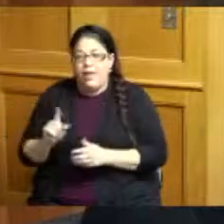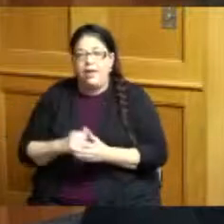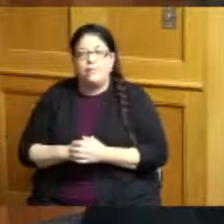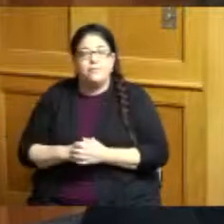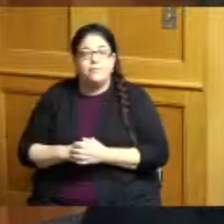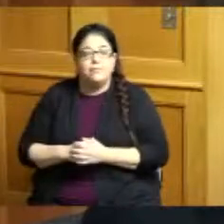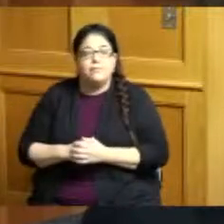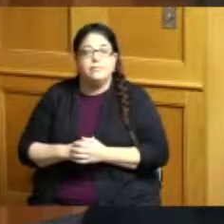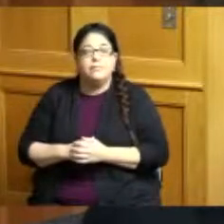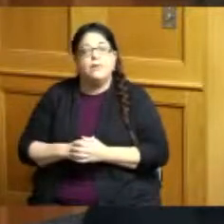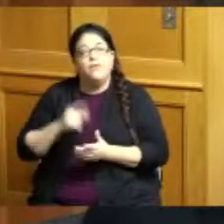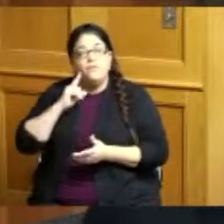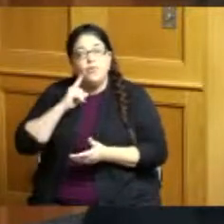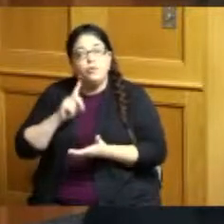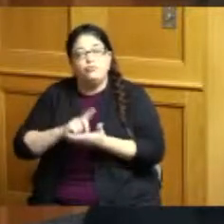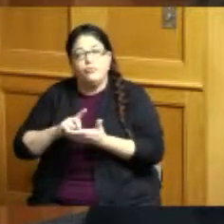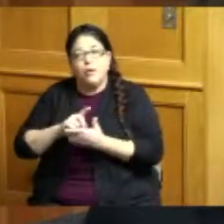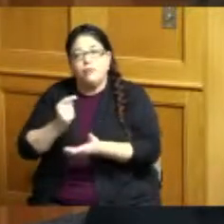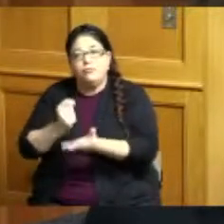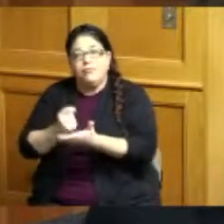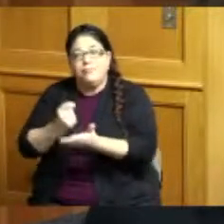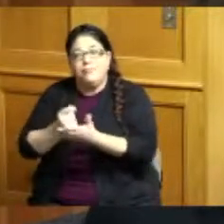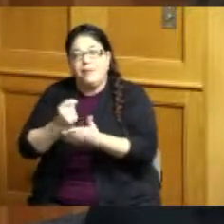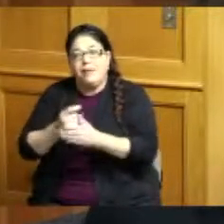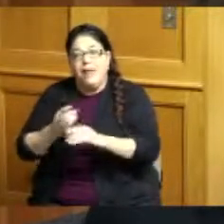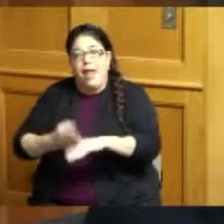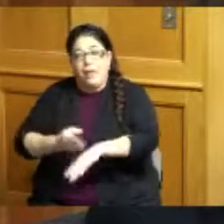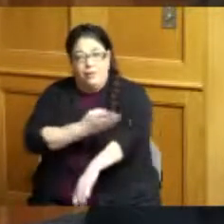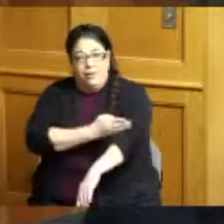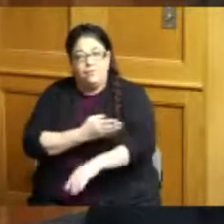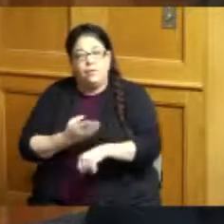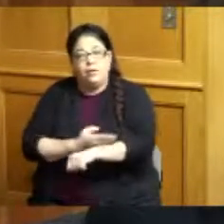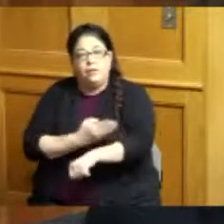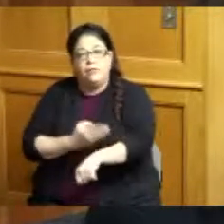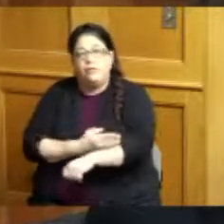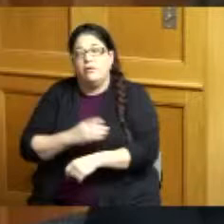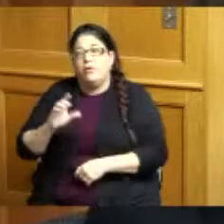going to drug treatment and the recovery courts by the way that's a new name is the